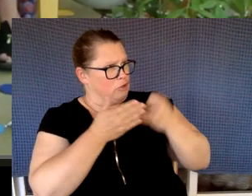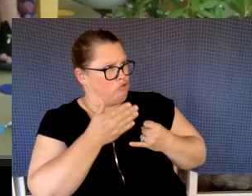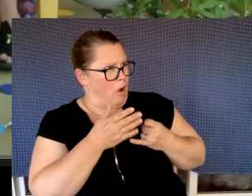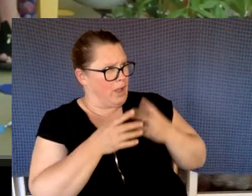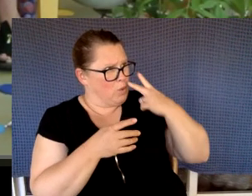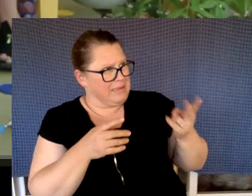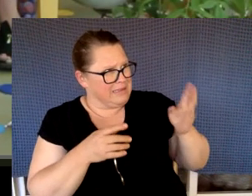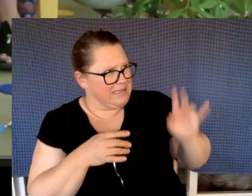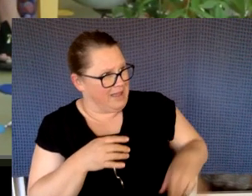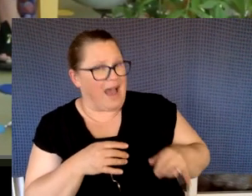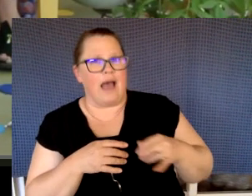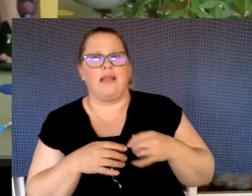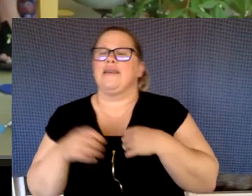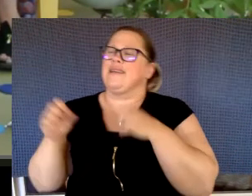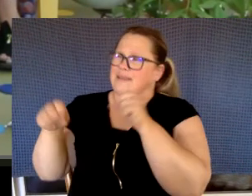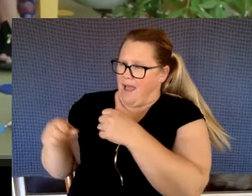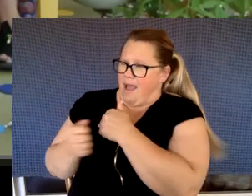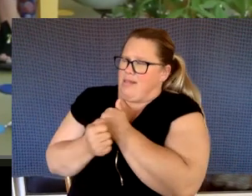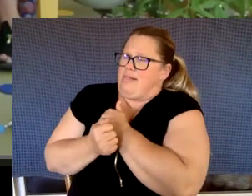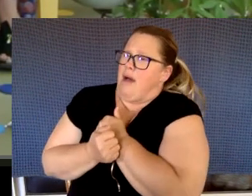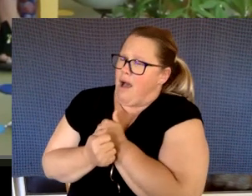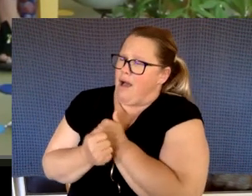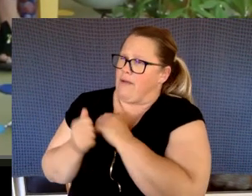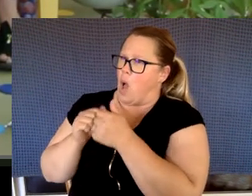absolutely. I love how the author is sharing